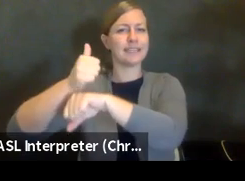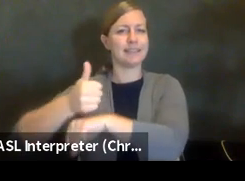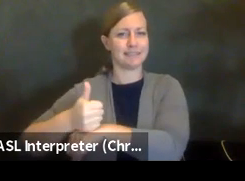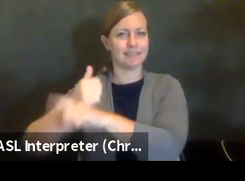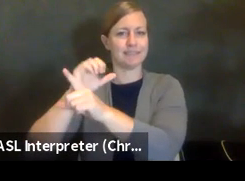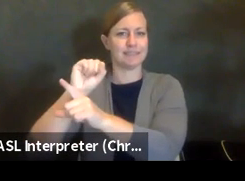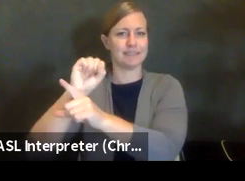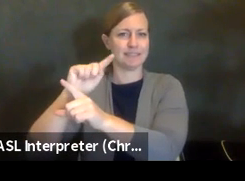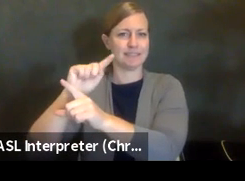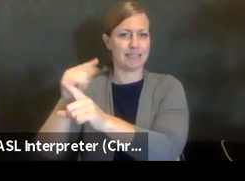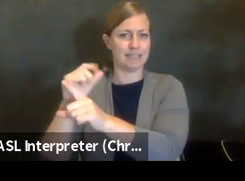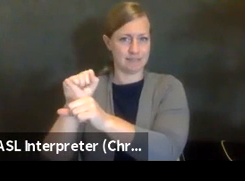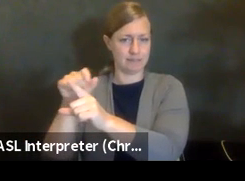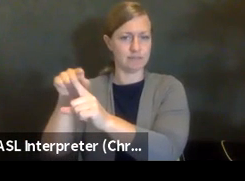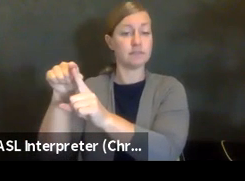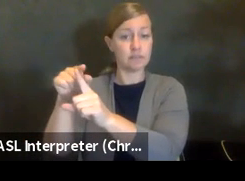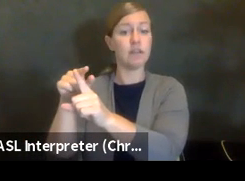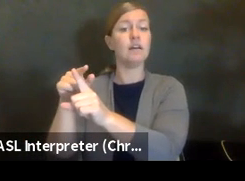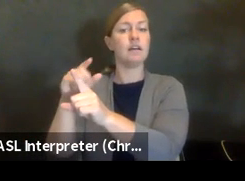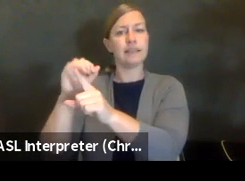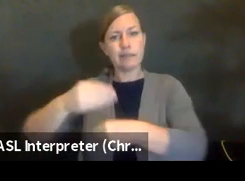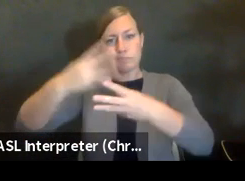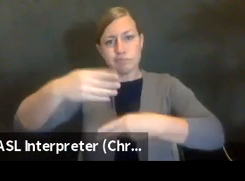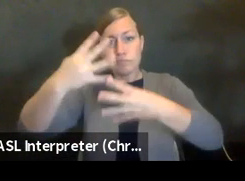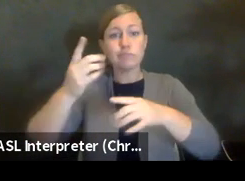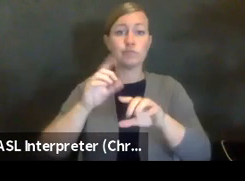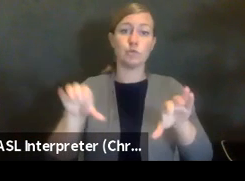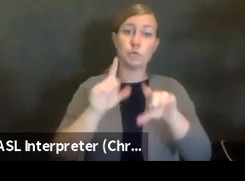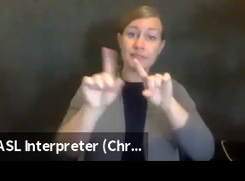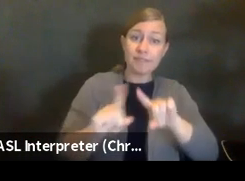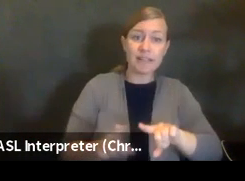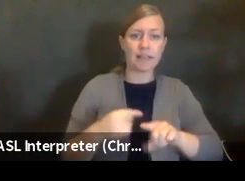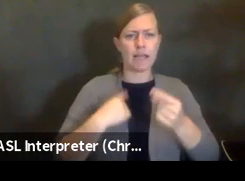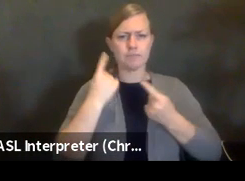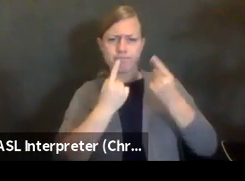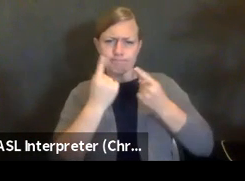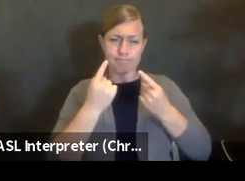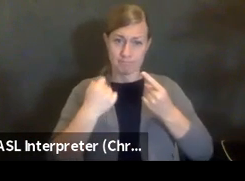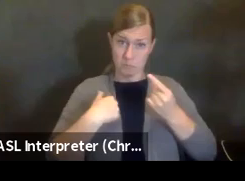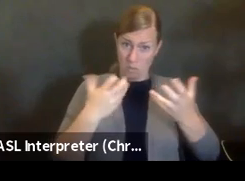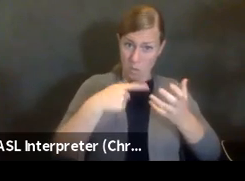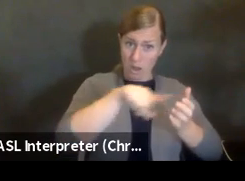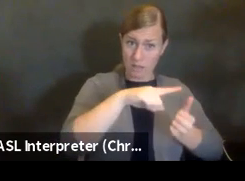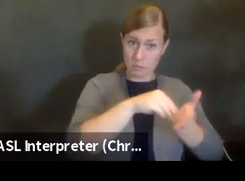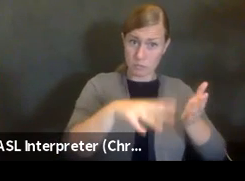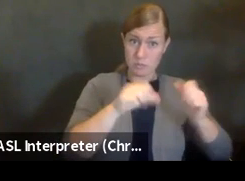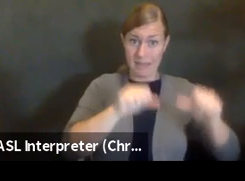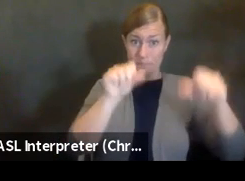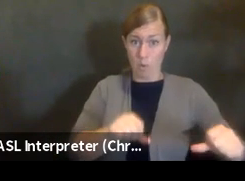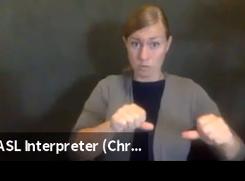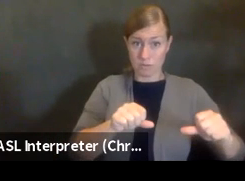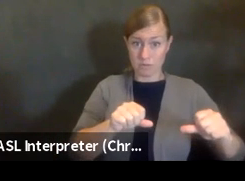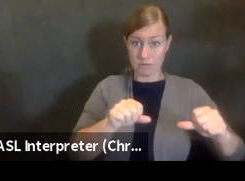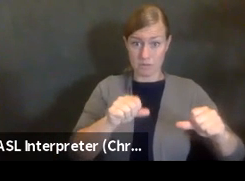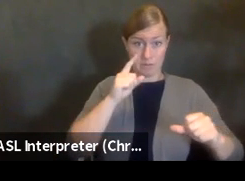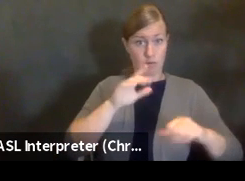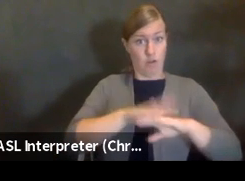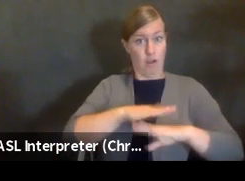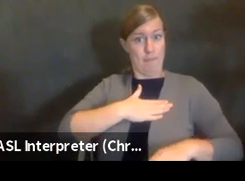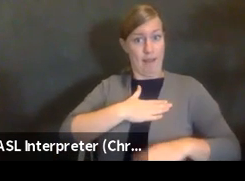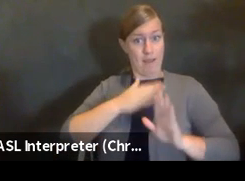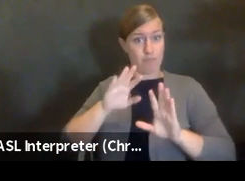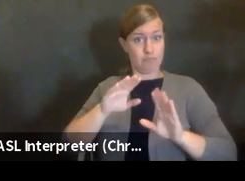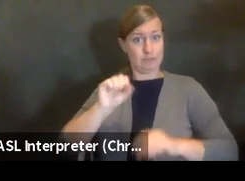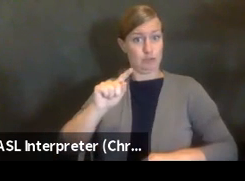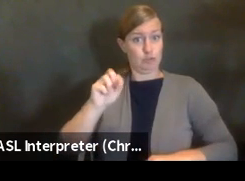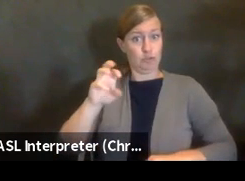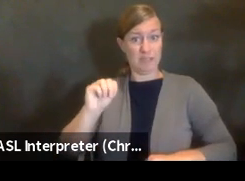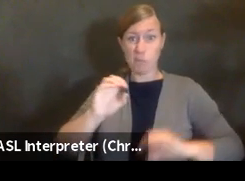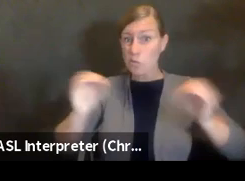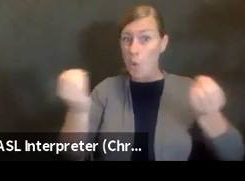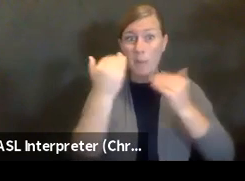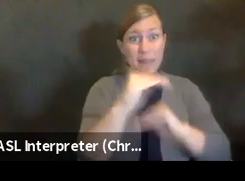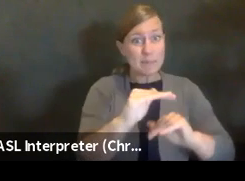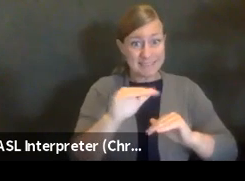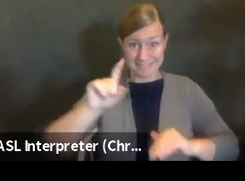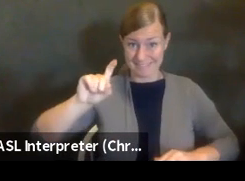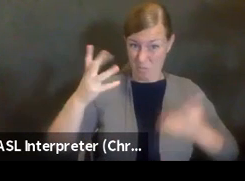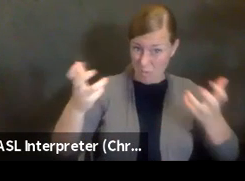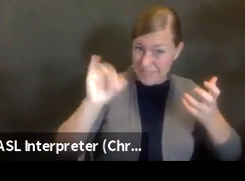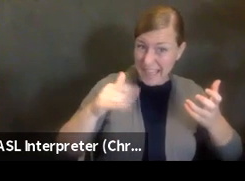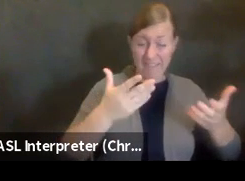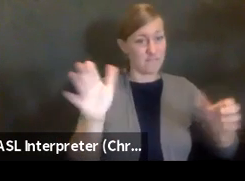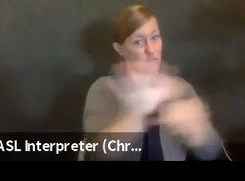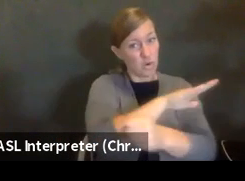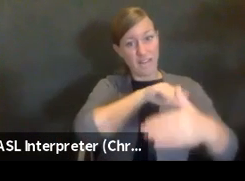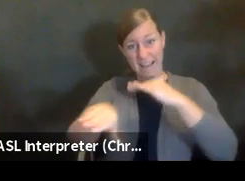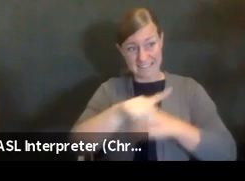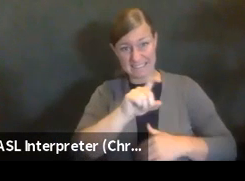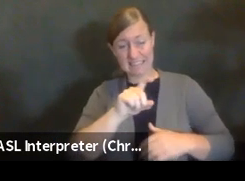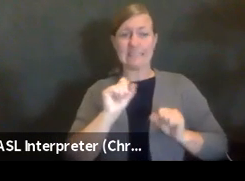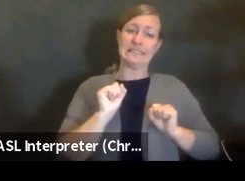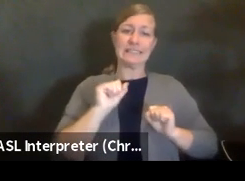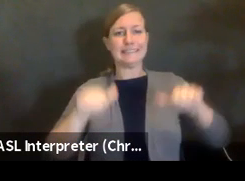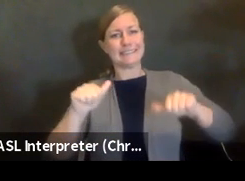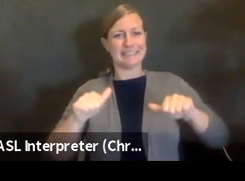Katherine Livick - ESD 112: Which gives me the option to do things like rethink whether I want students to be able to post on my stream wall unfettered and we talked about that yesterday. This is where we can look at these settings.